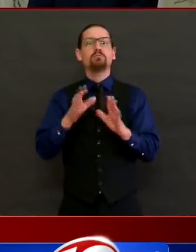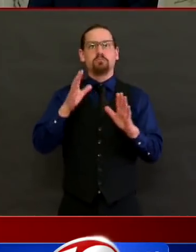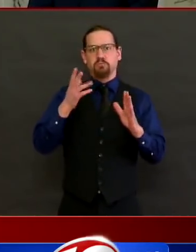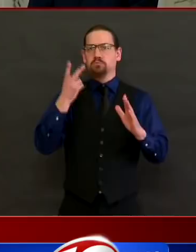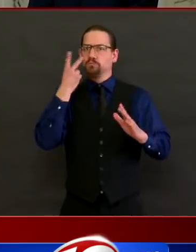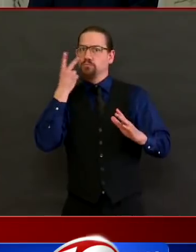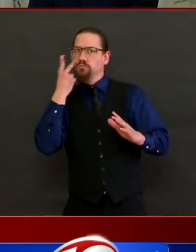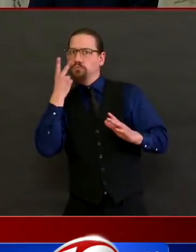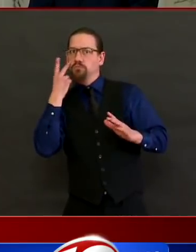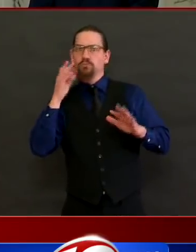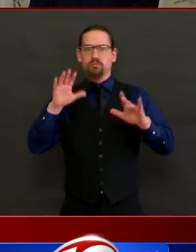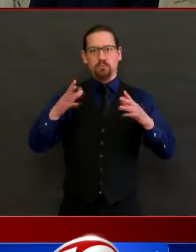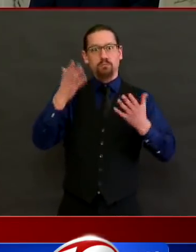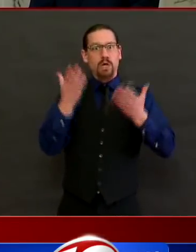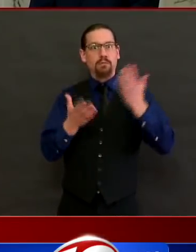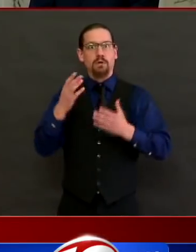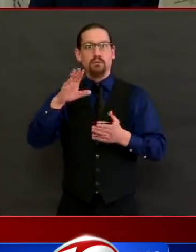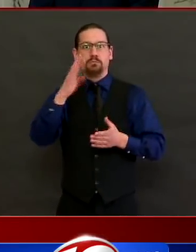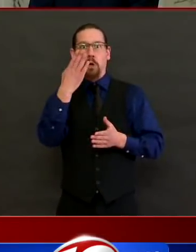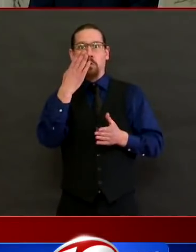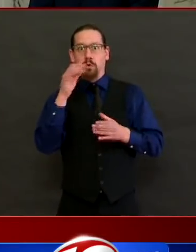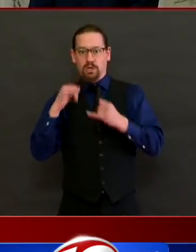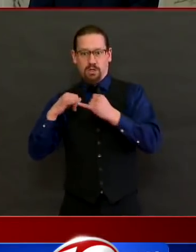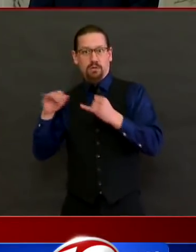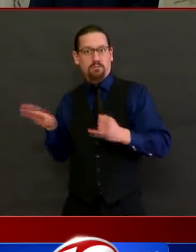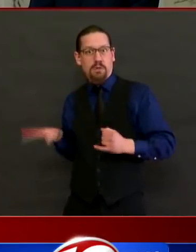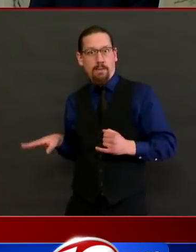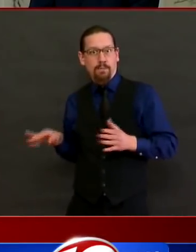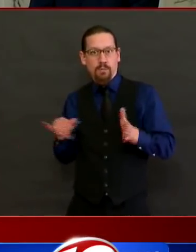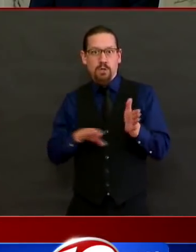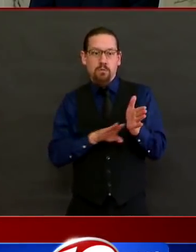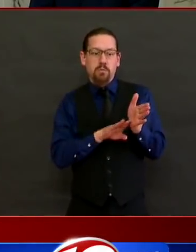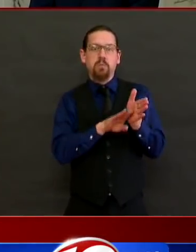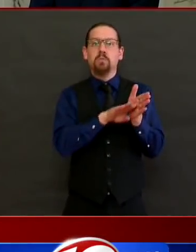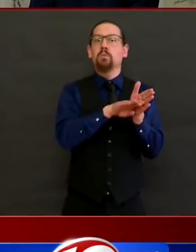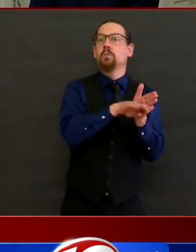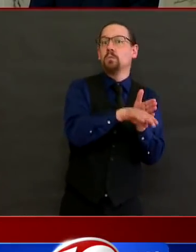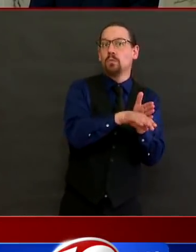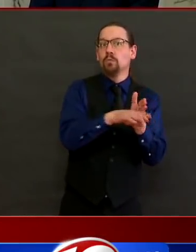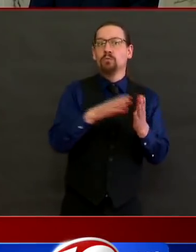DIFFERENT SET OF LINES AND SAY WAY TO GO, RHODE ISLAND. WE ARE BELOW THAT BLUE LINE.